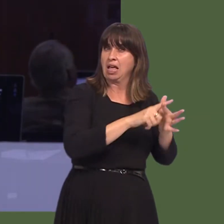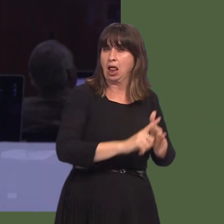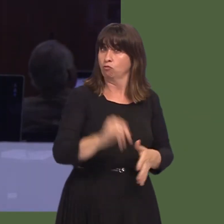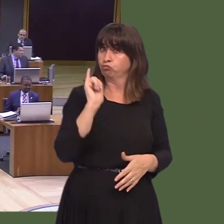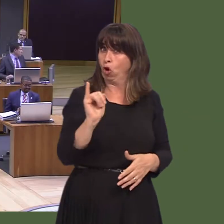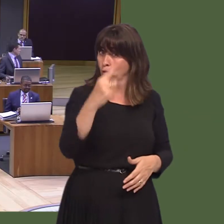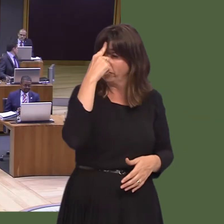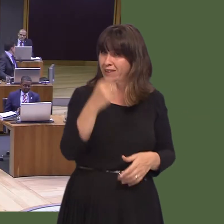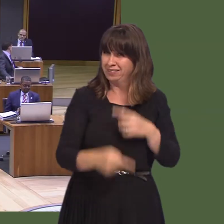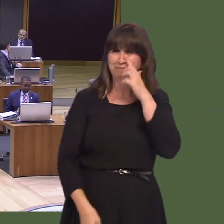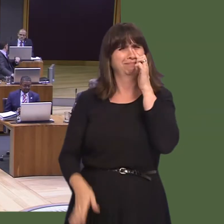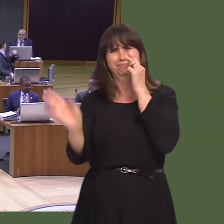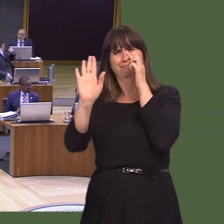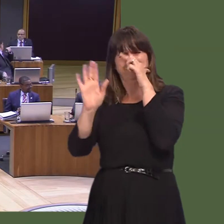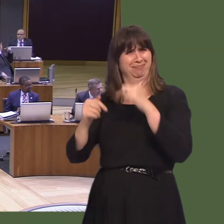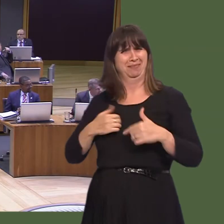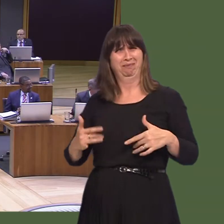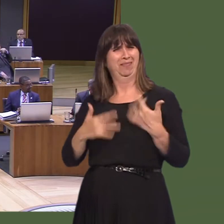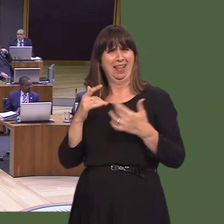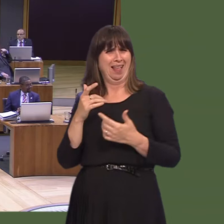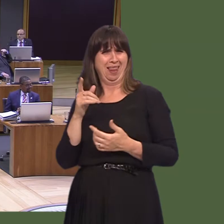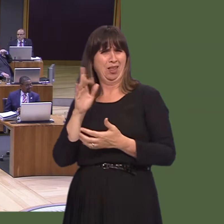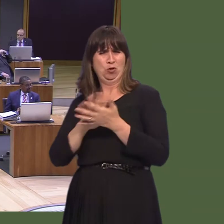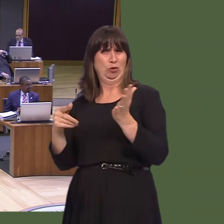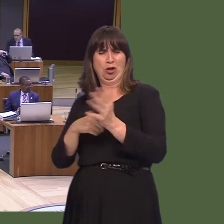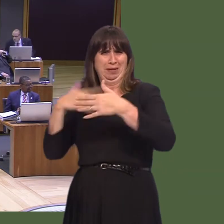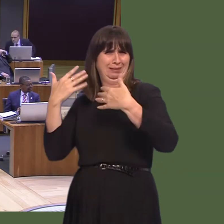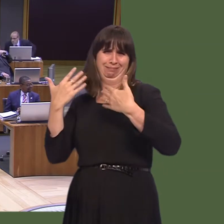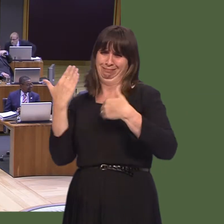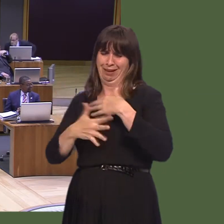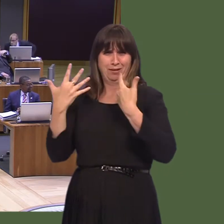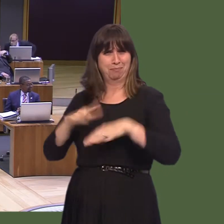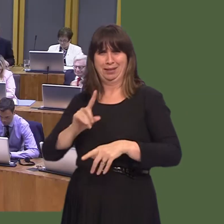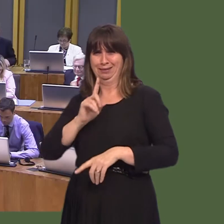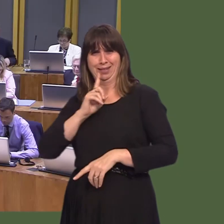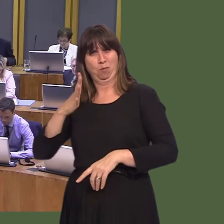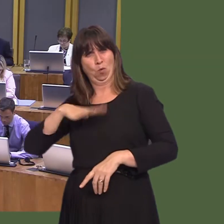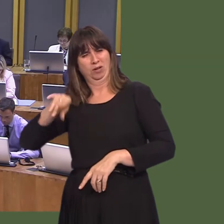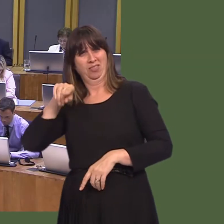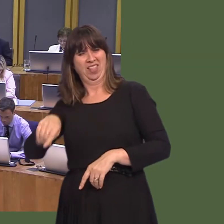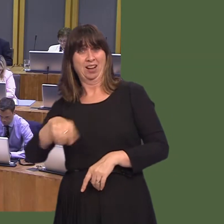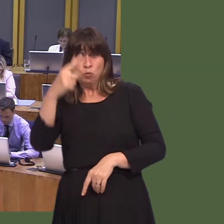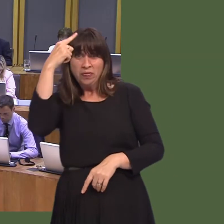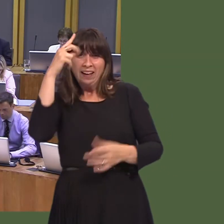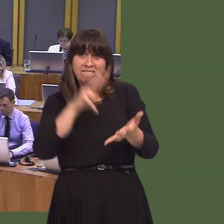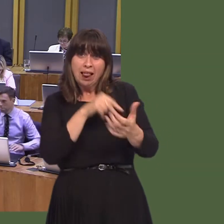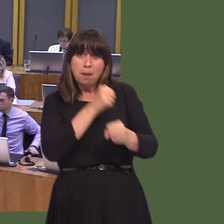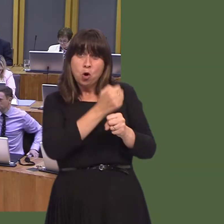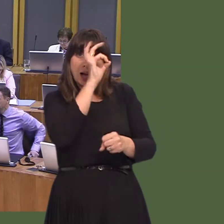Carwyn Jones AM: I'm sure he hasn't said that. I find it difficult that the Vale of Glamorgan Council would acquiesce to a merger along